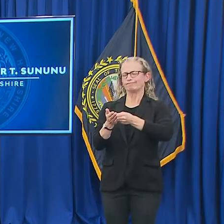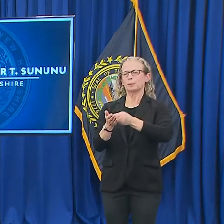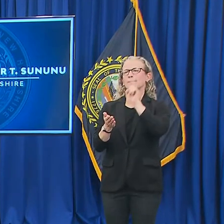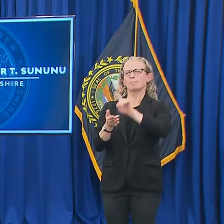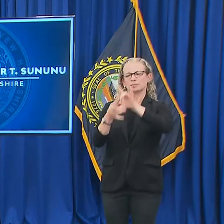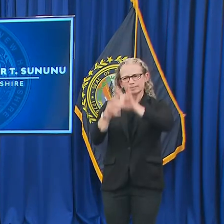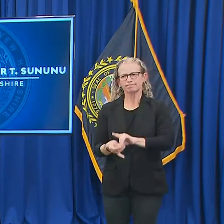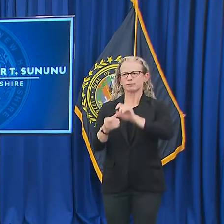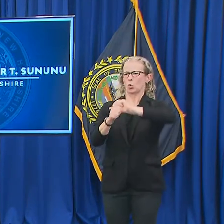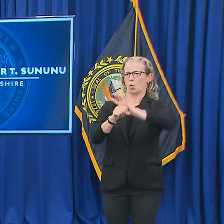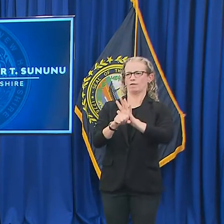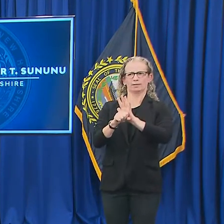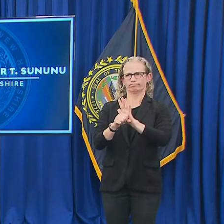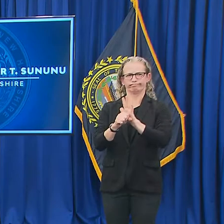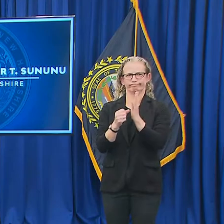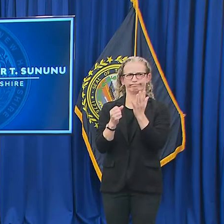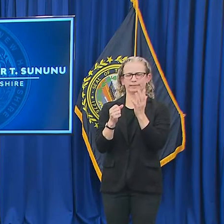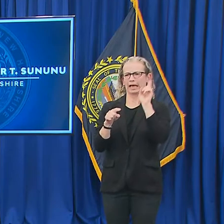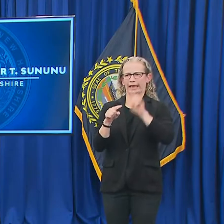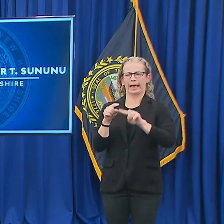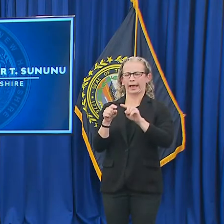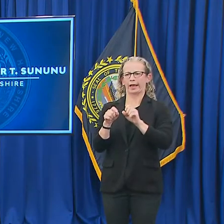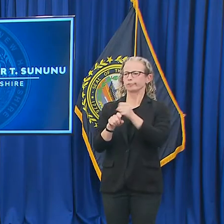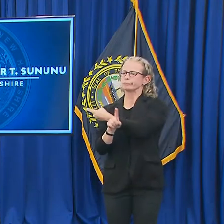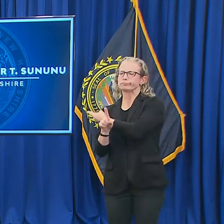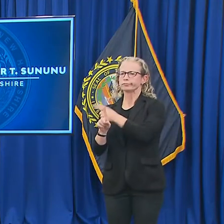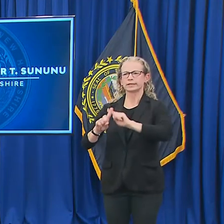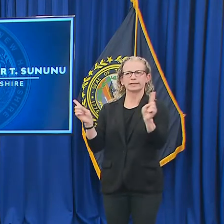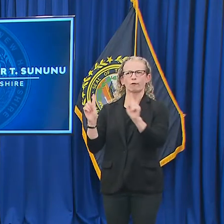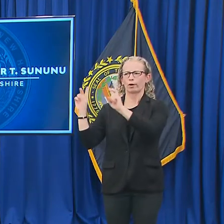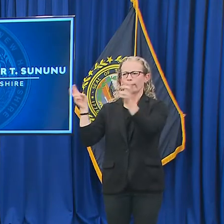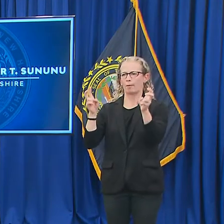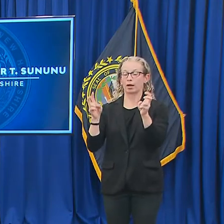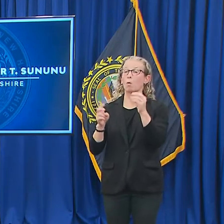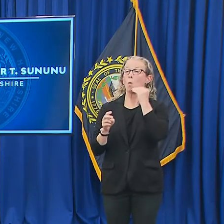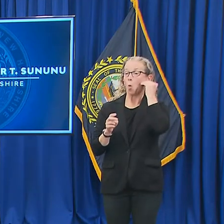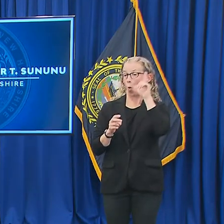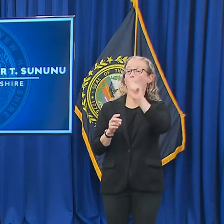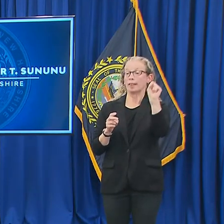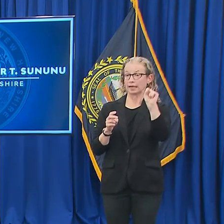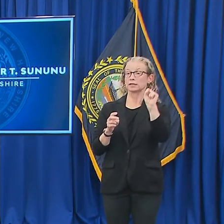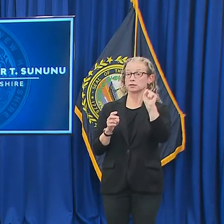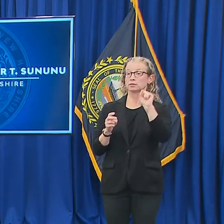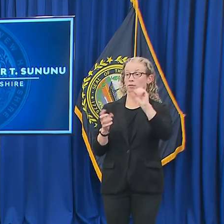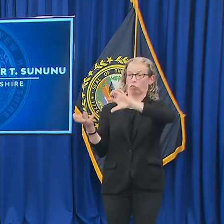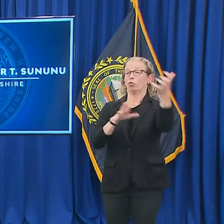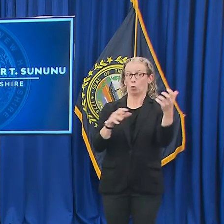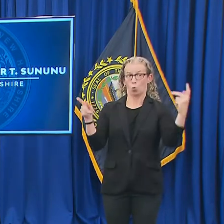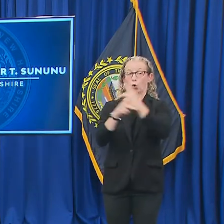but yes, they absolutely could have done that. Yeah. Did you ask a question the beginning, there. I think I skipped your first question, I apologize.